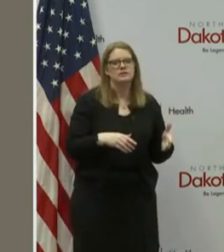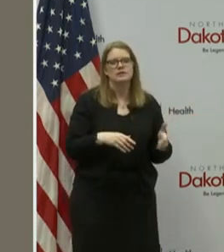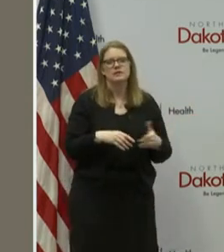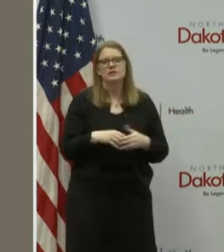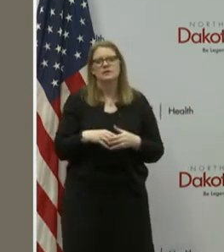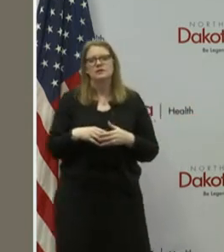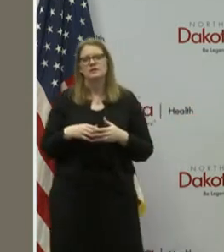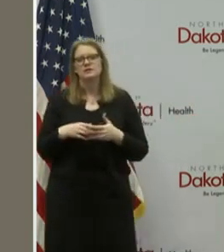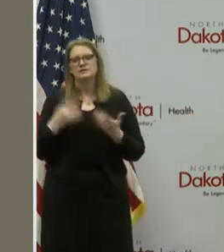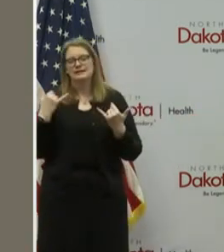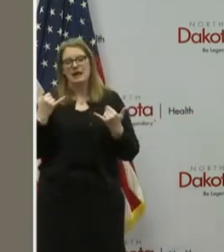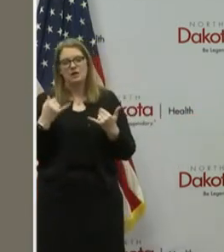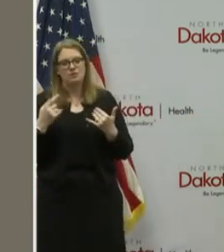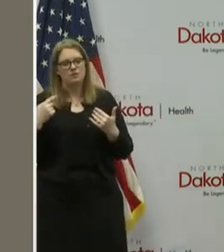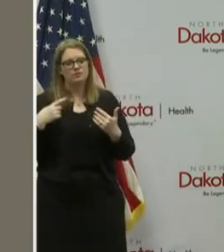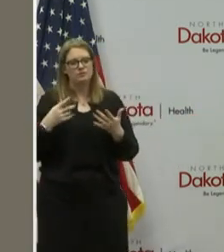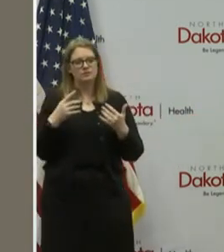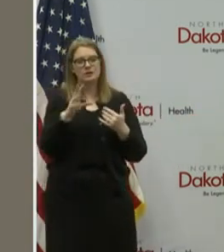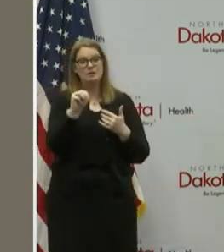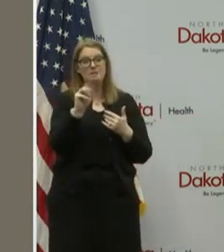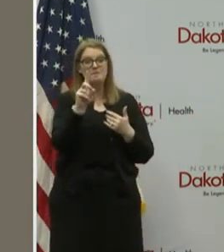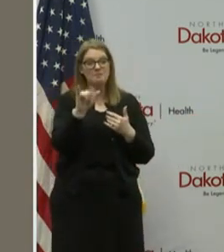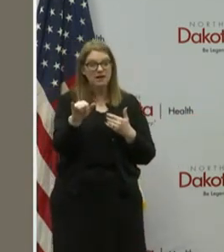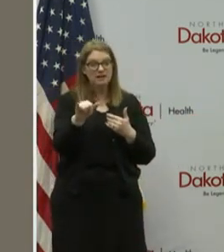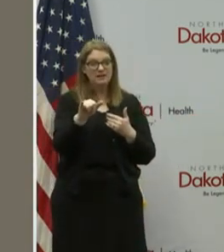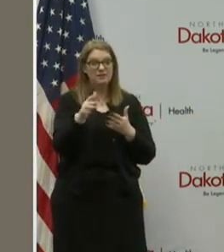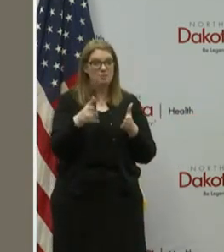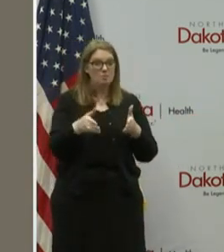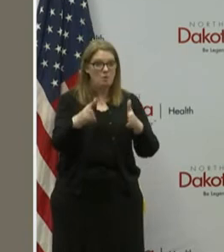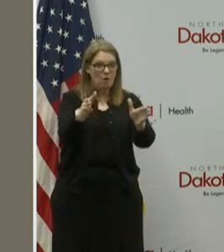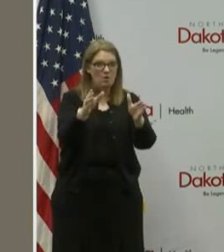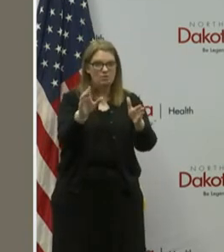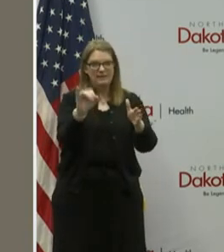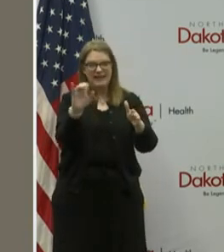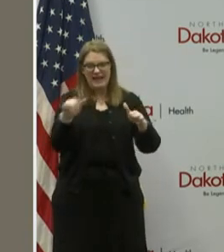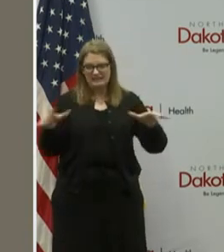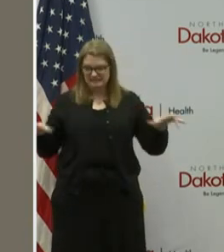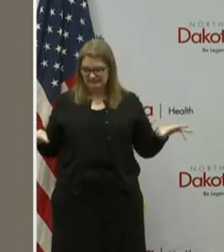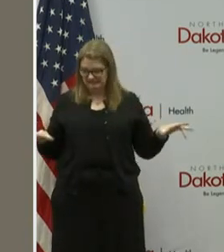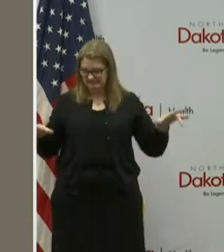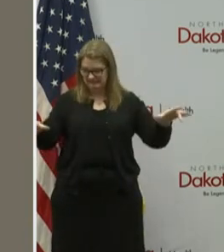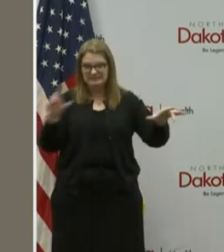AND MAKE PROJECTIONS INTO THE FUTURE.